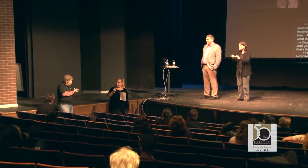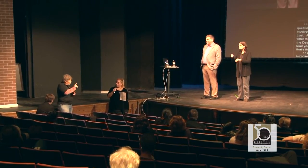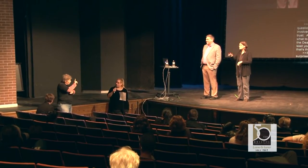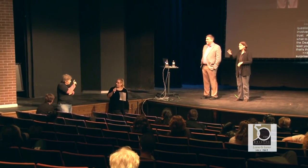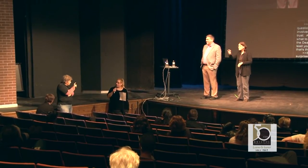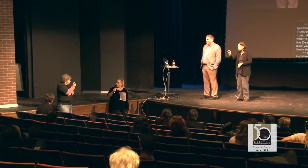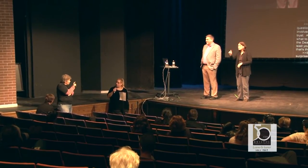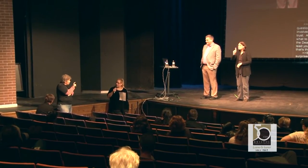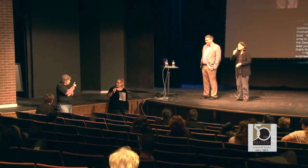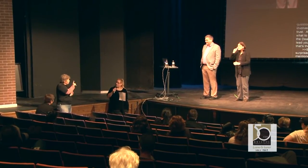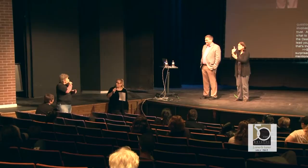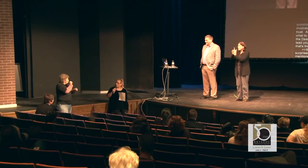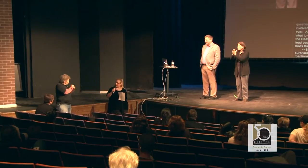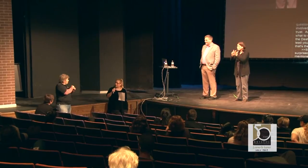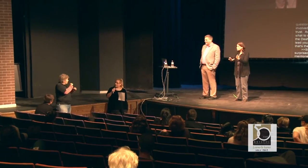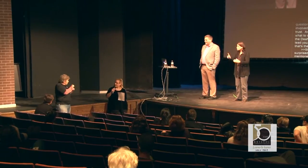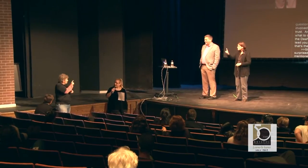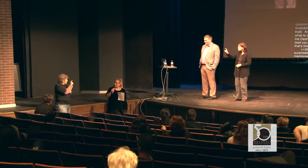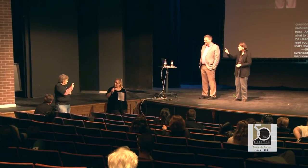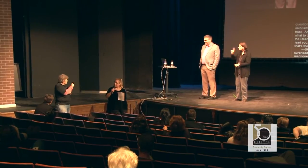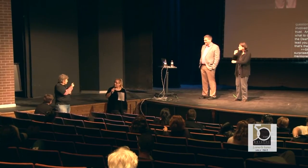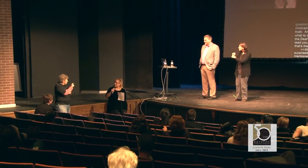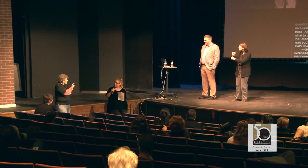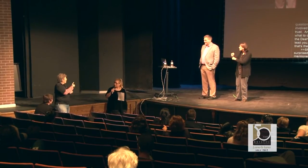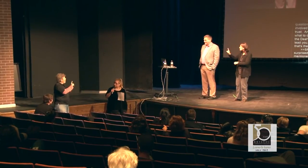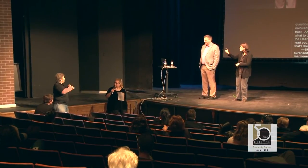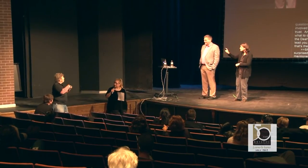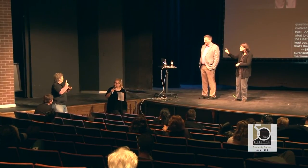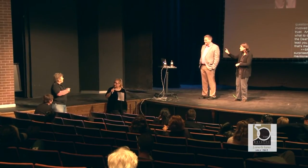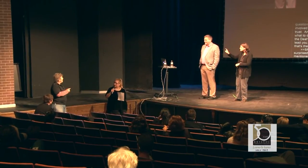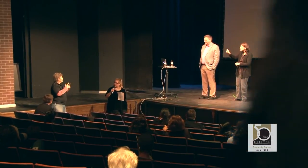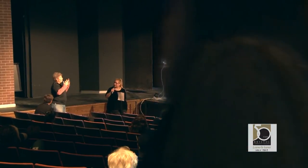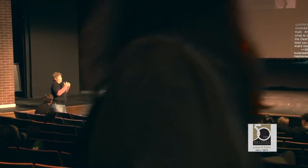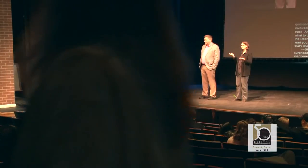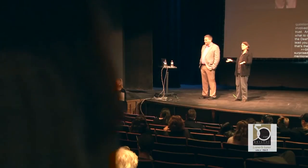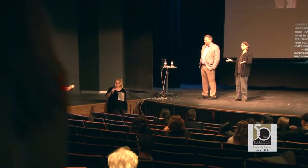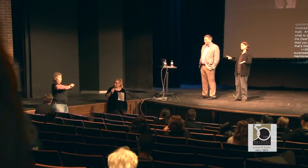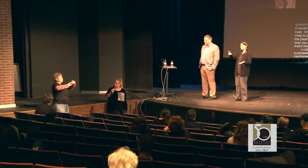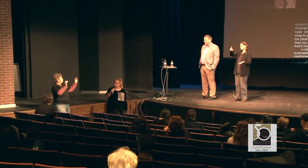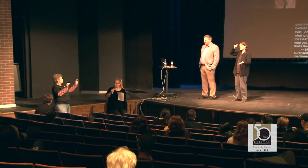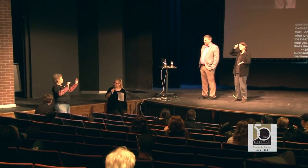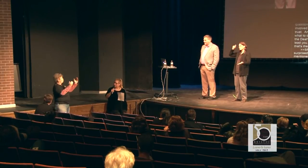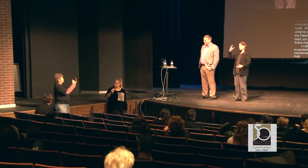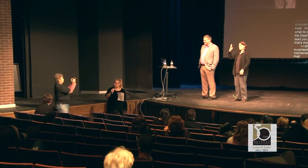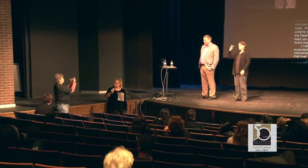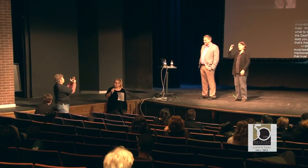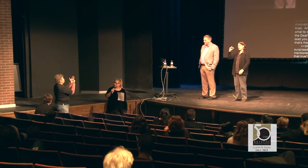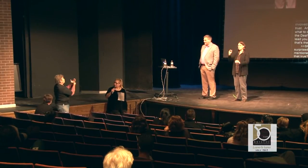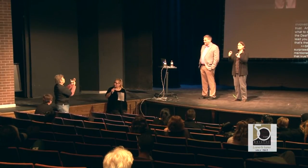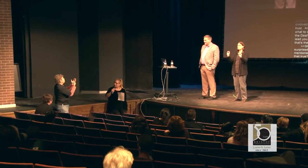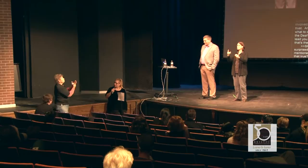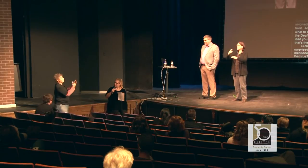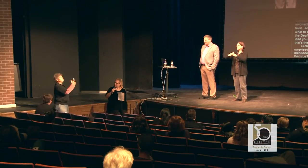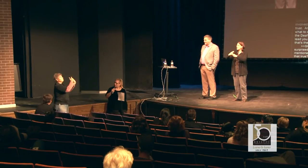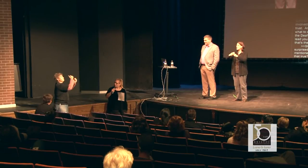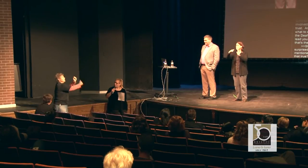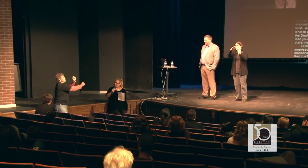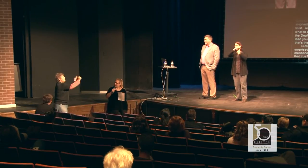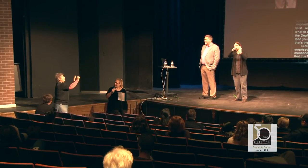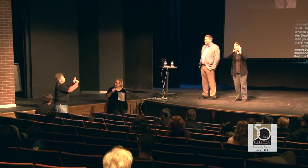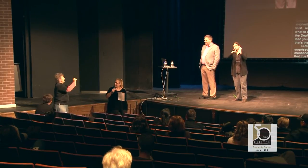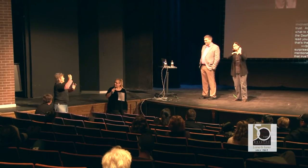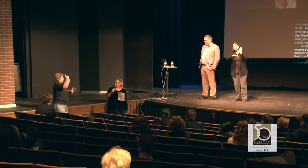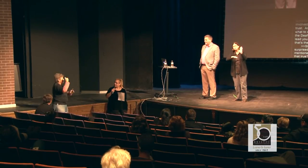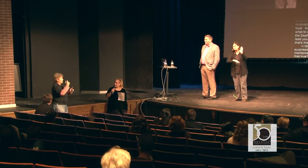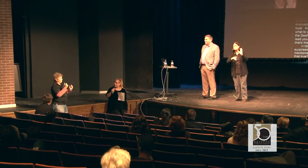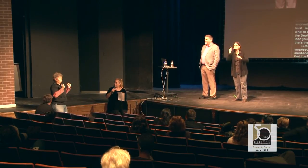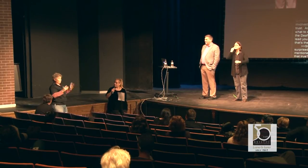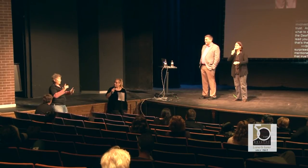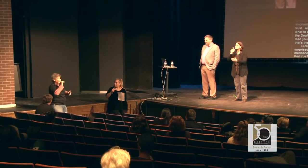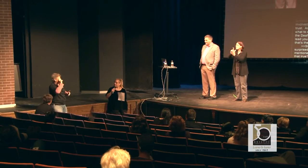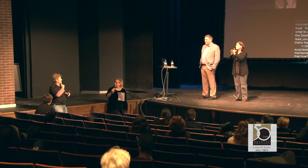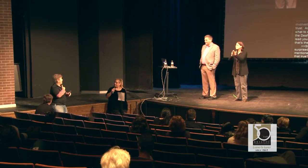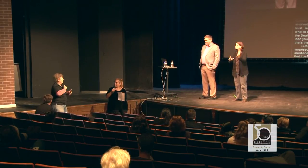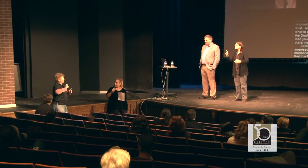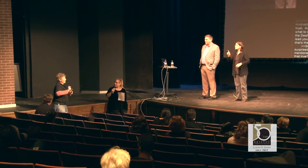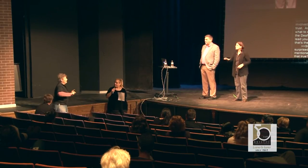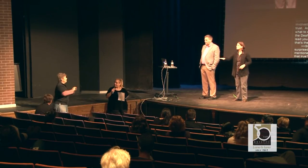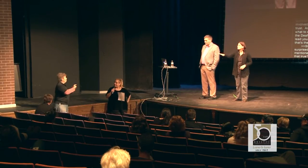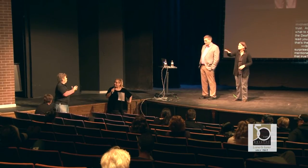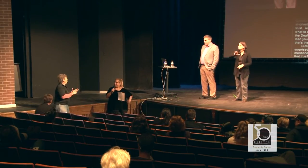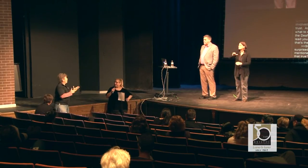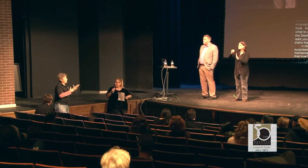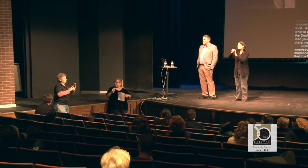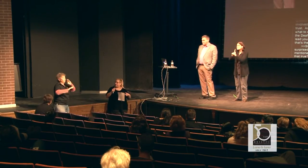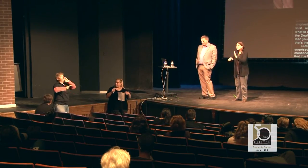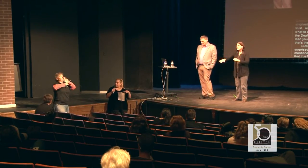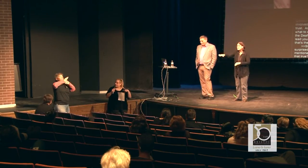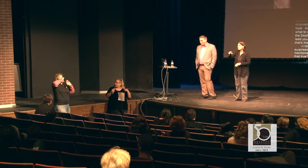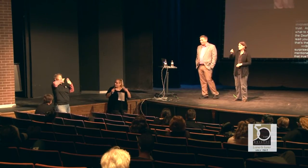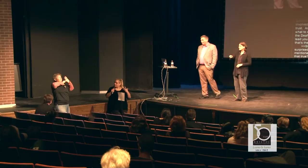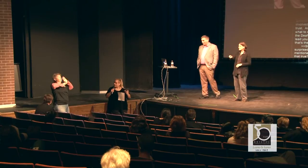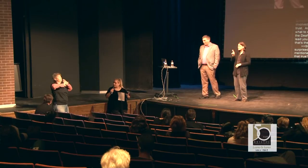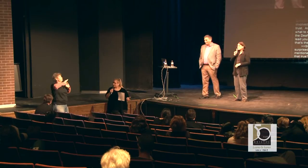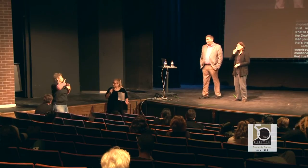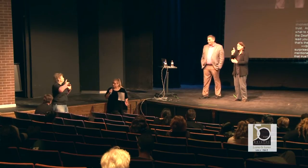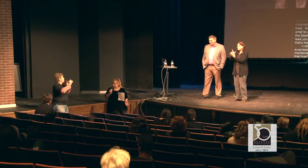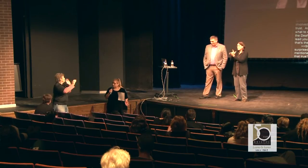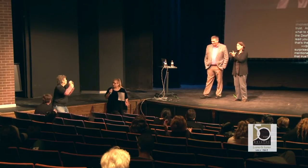mentioned. You said 400 Deaf attorneys? Is that true? So, why are there no, you know,